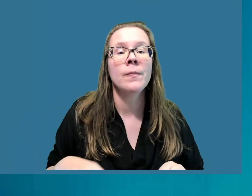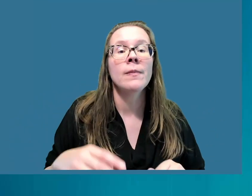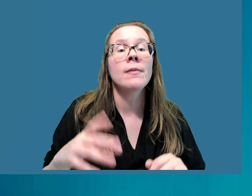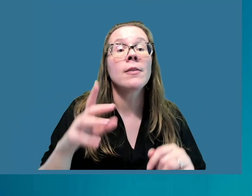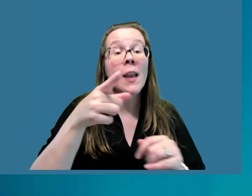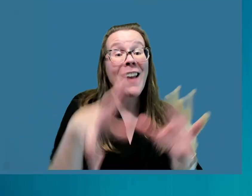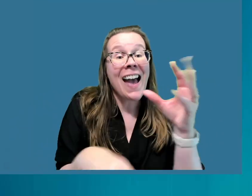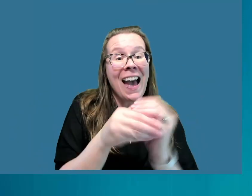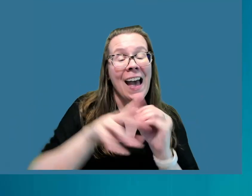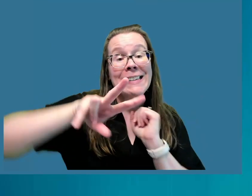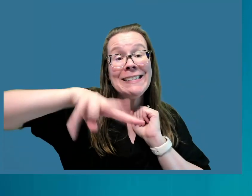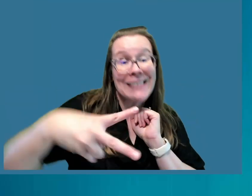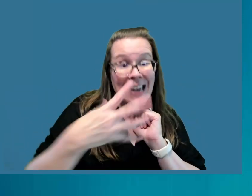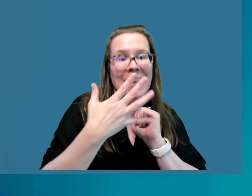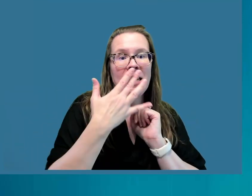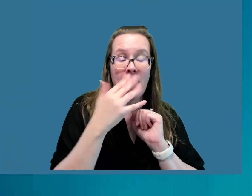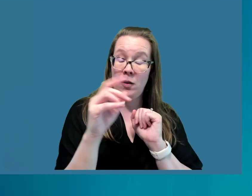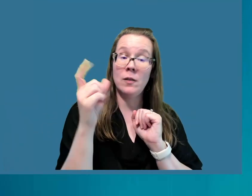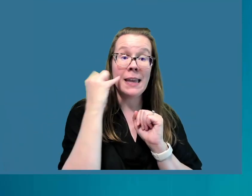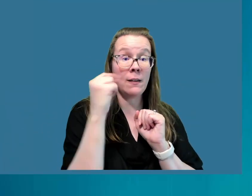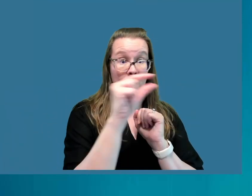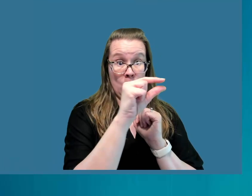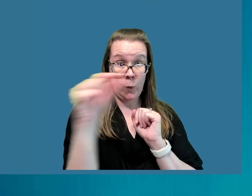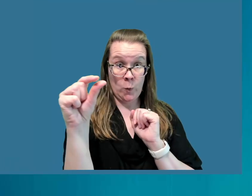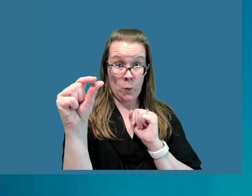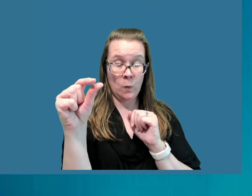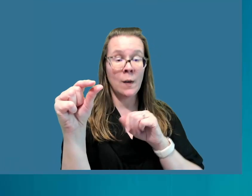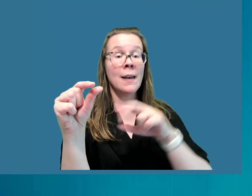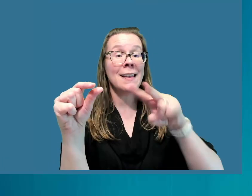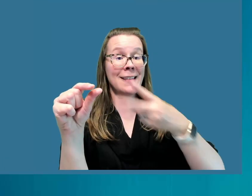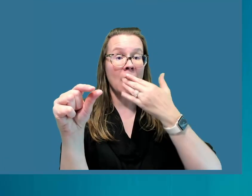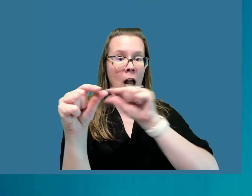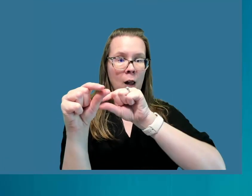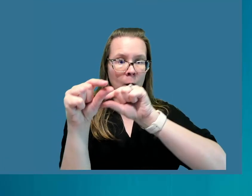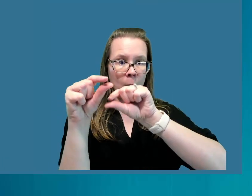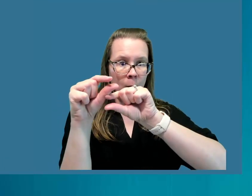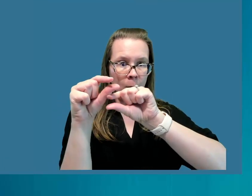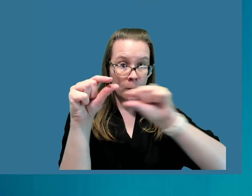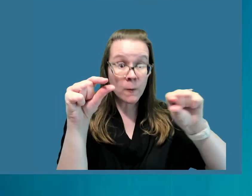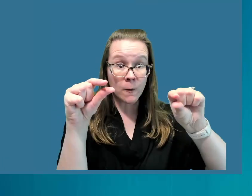gaps, um, just along the stripes. And sometimes you can add three colors: as much space as you